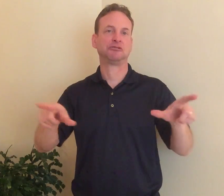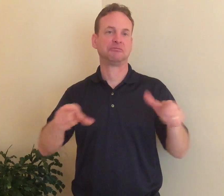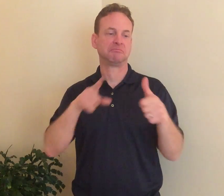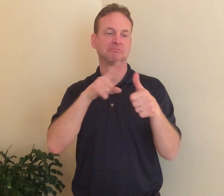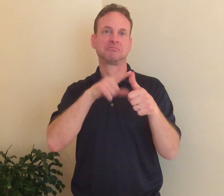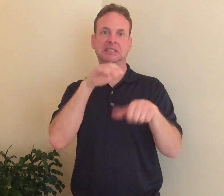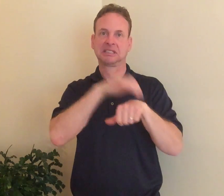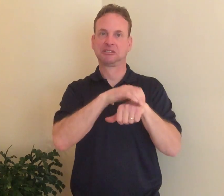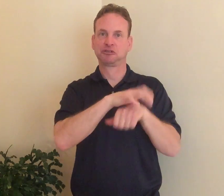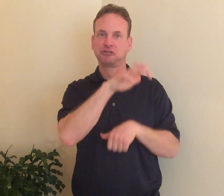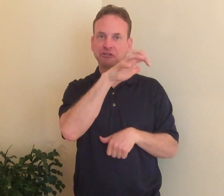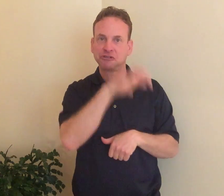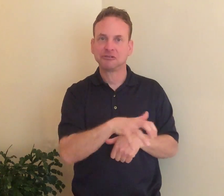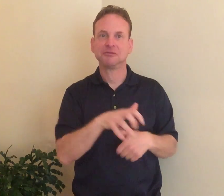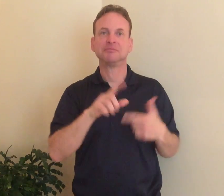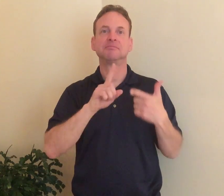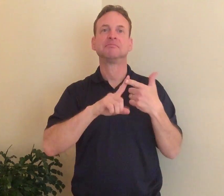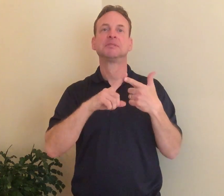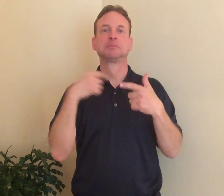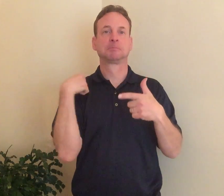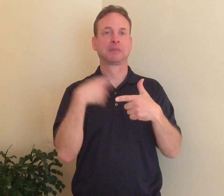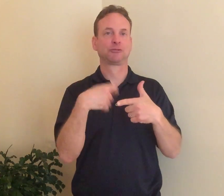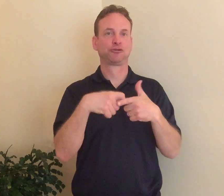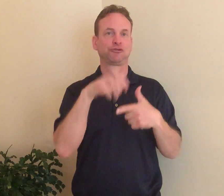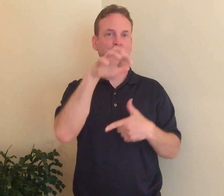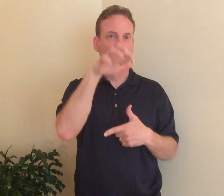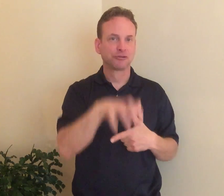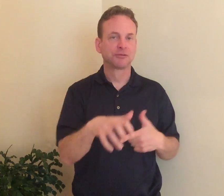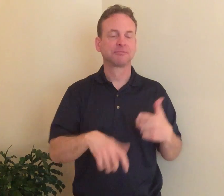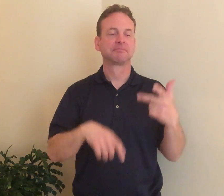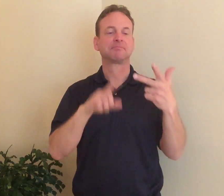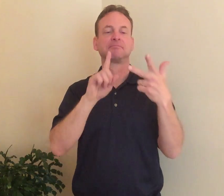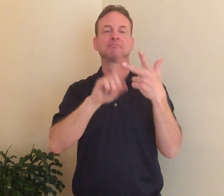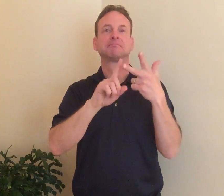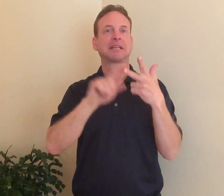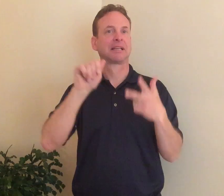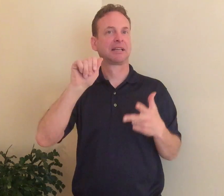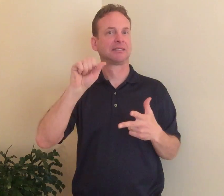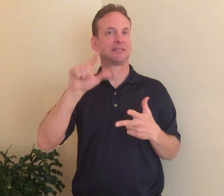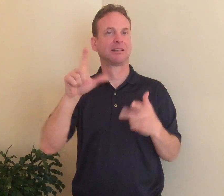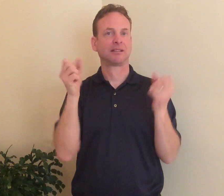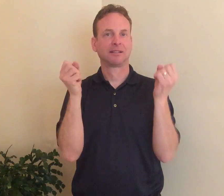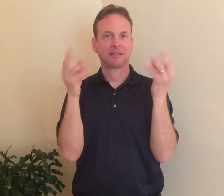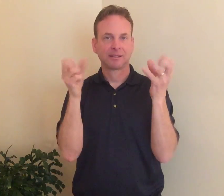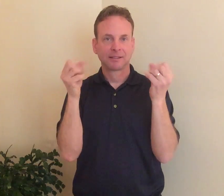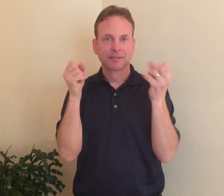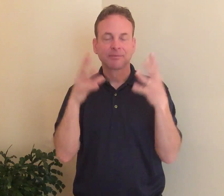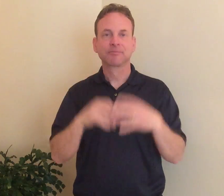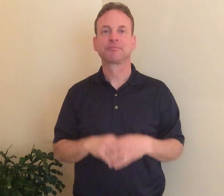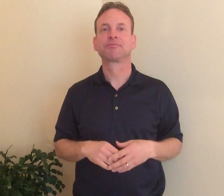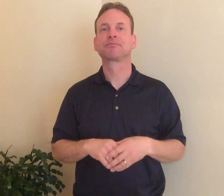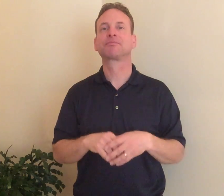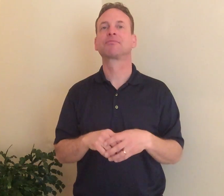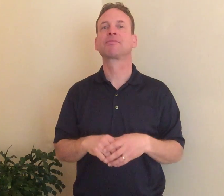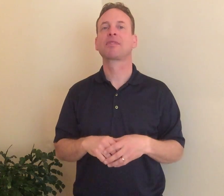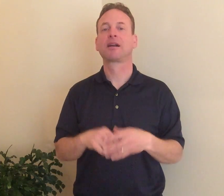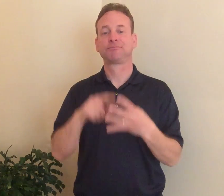languages: English text, Spanish text, and ASL (signed on video).